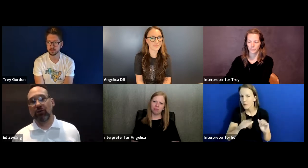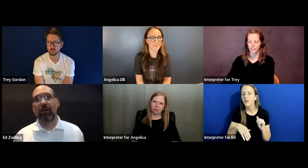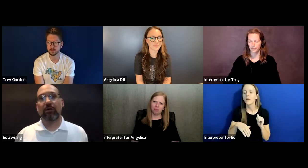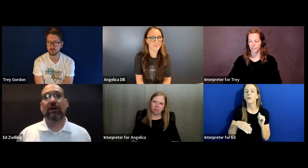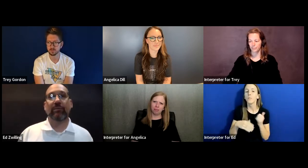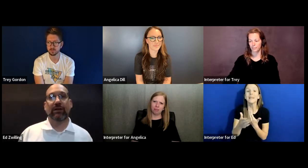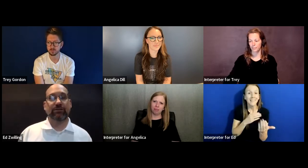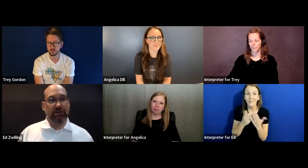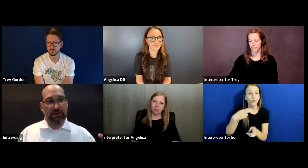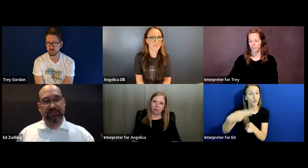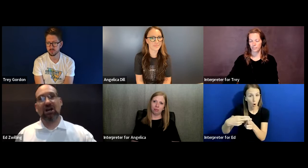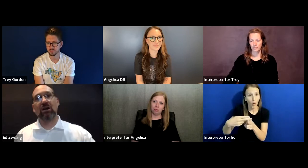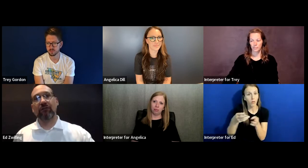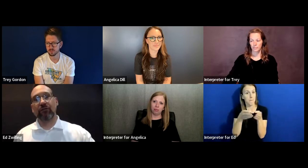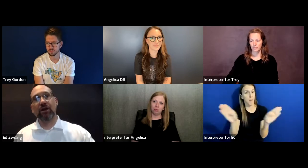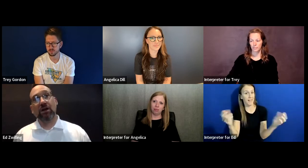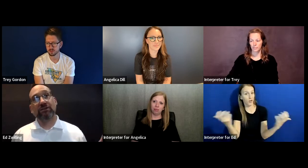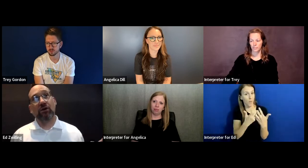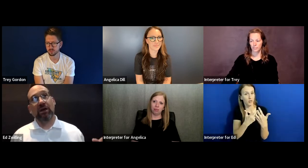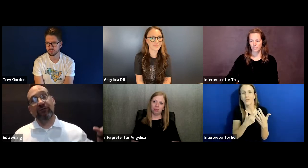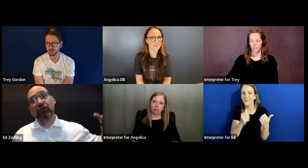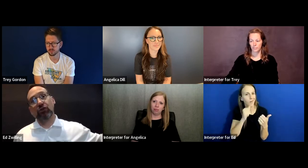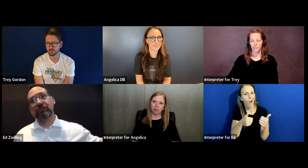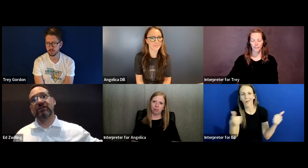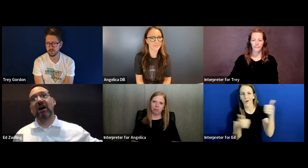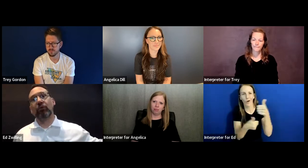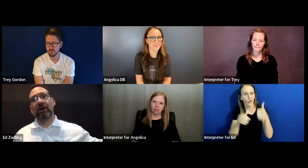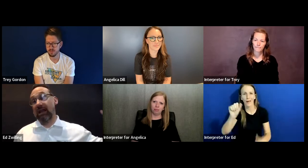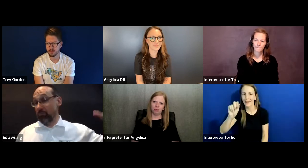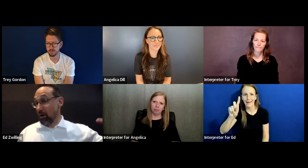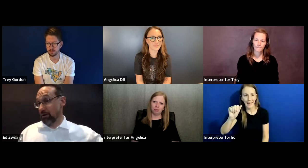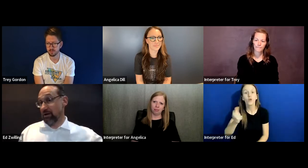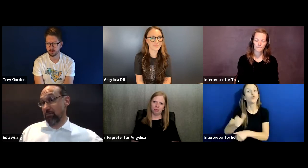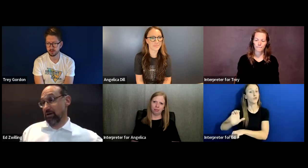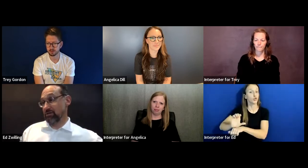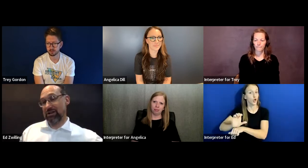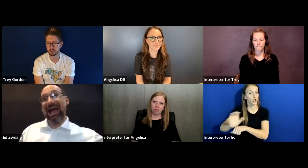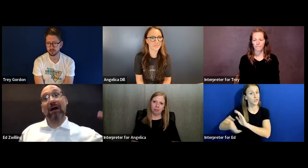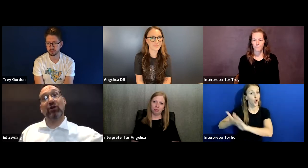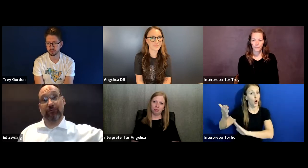a public accommodation it's not covered so if the church is operating a public accommodation out of